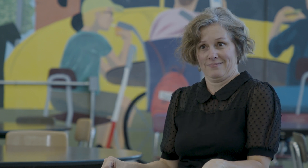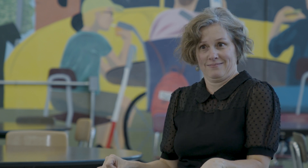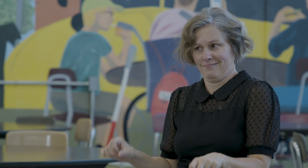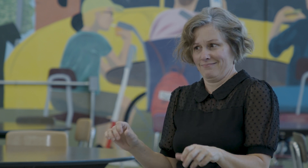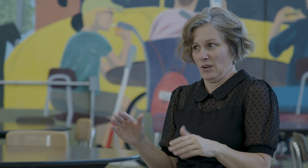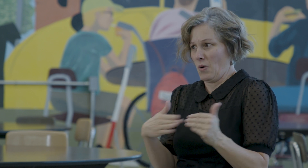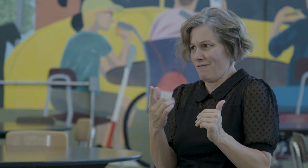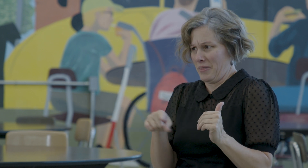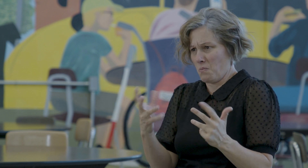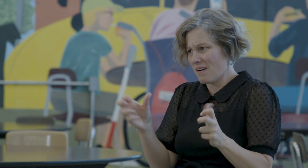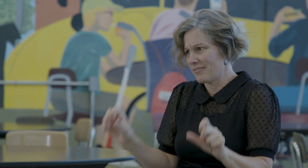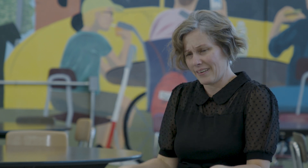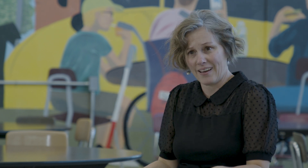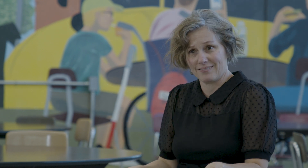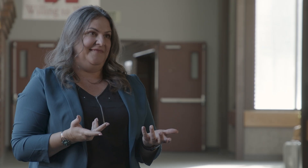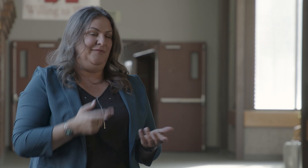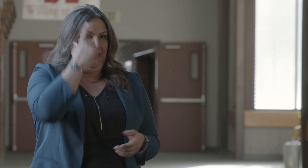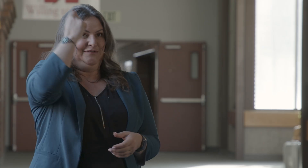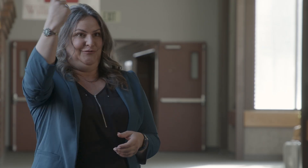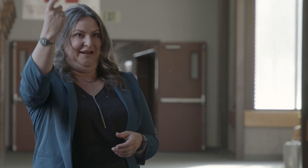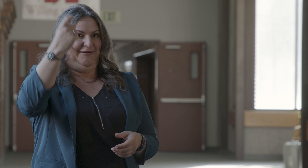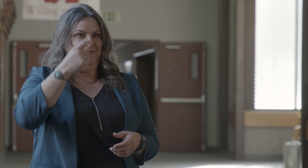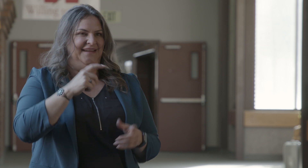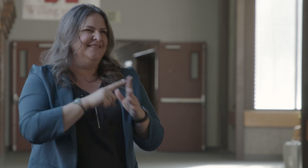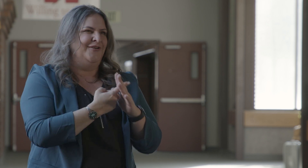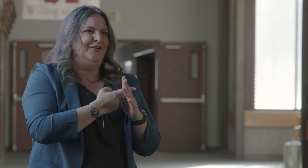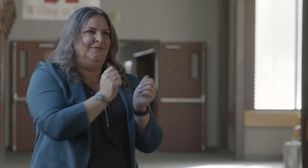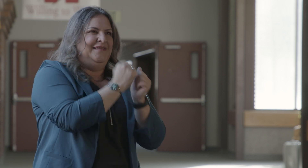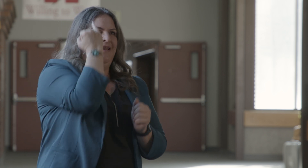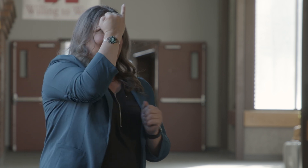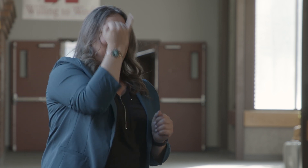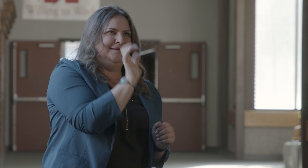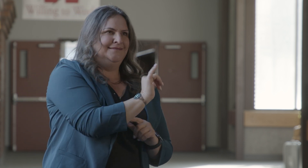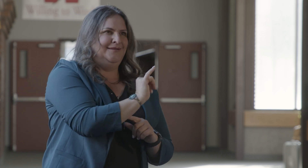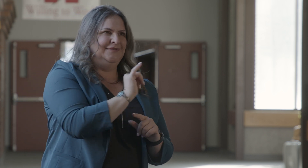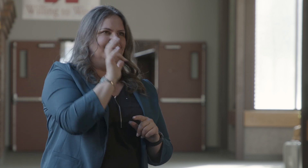can do anything they want. It started as a dream. It was an idea.